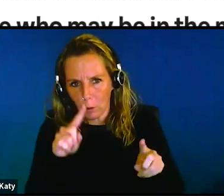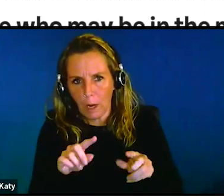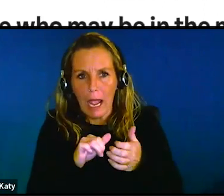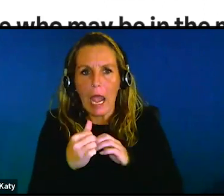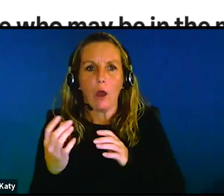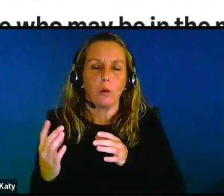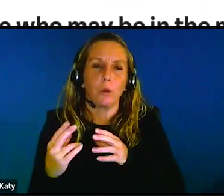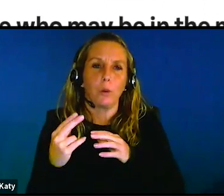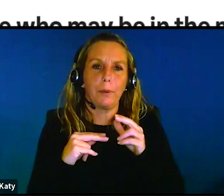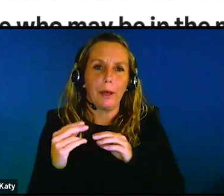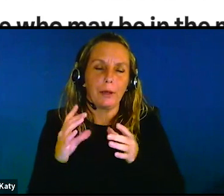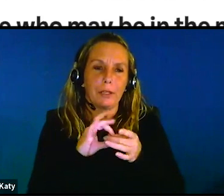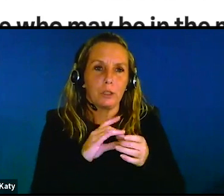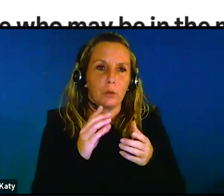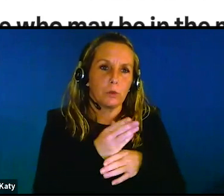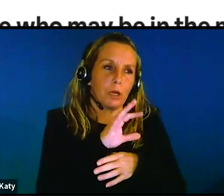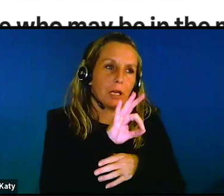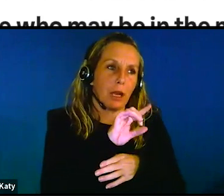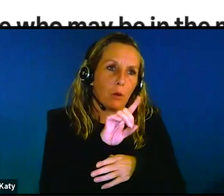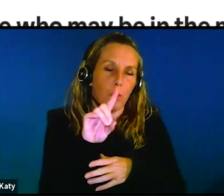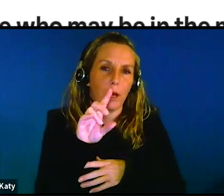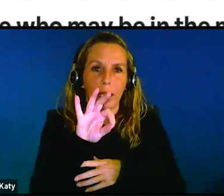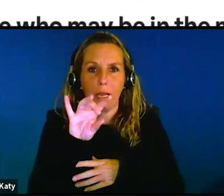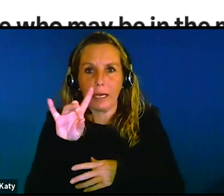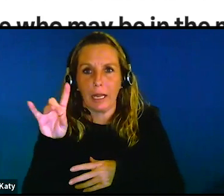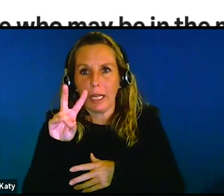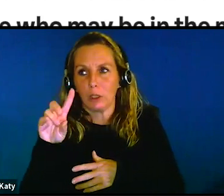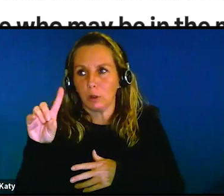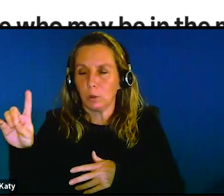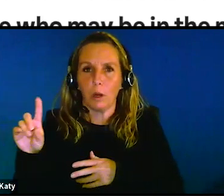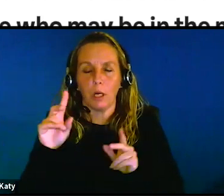911988 and 211. So the caller's needs are being met